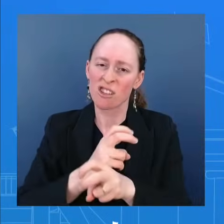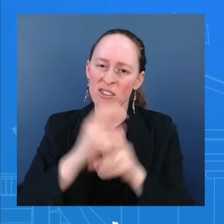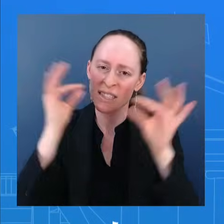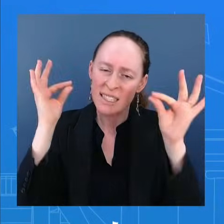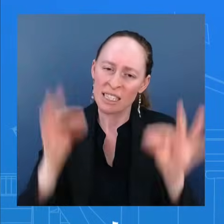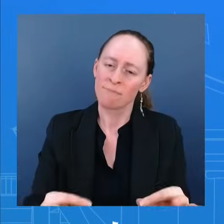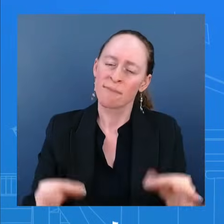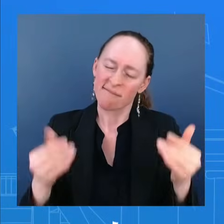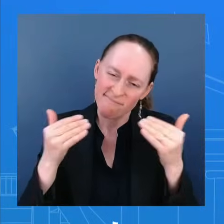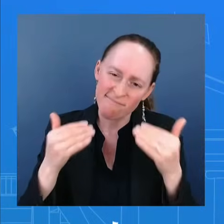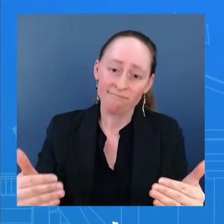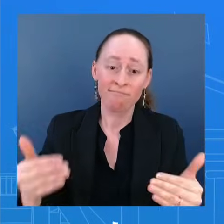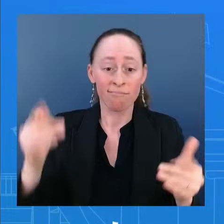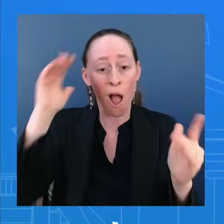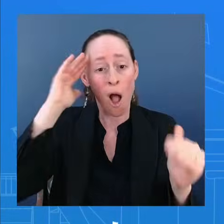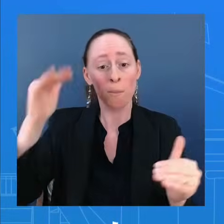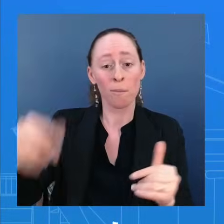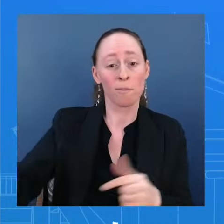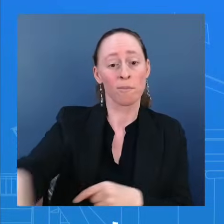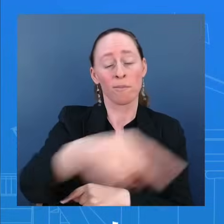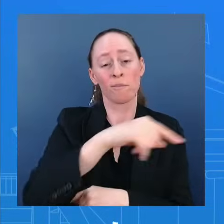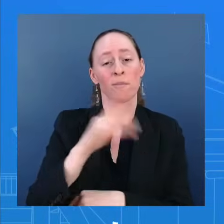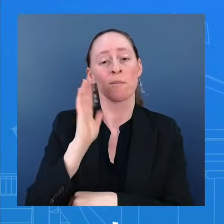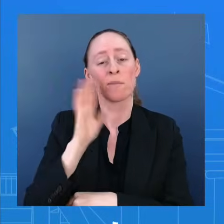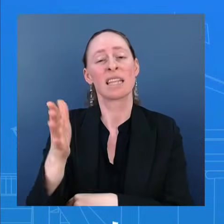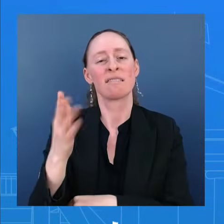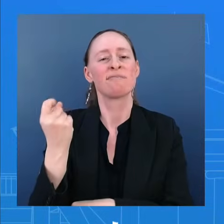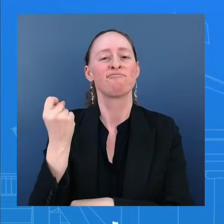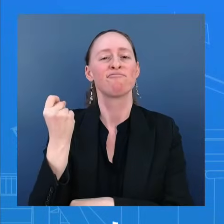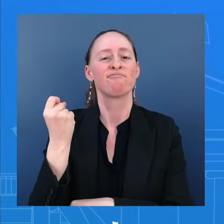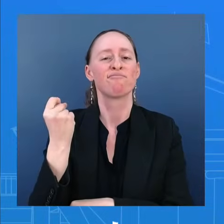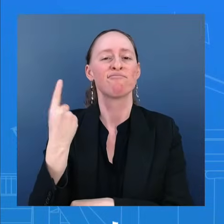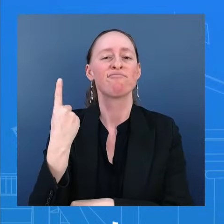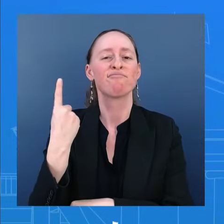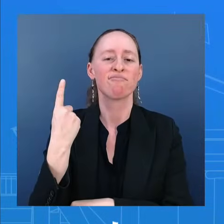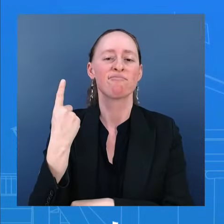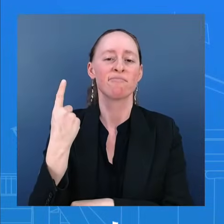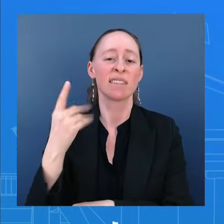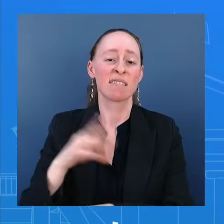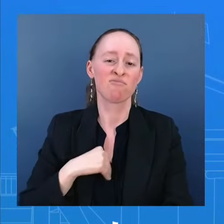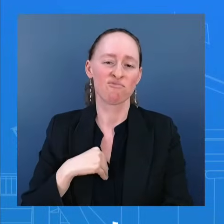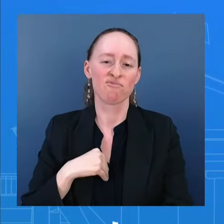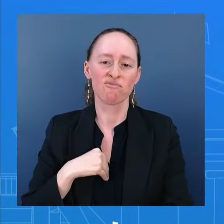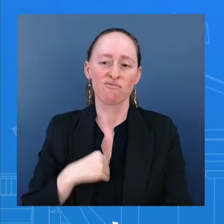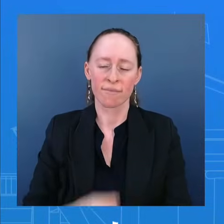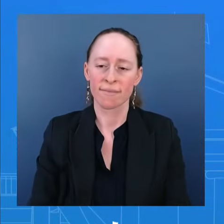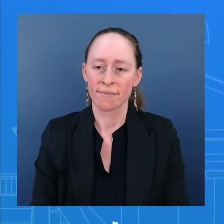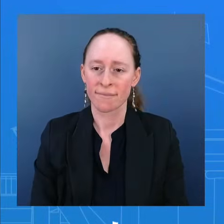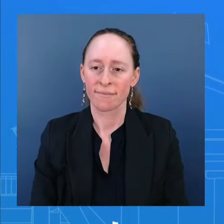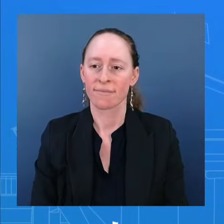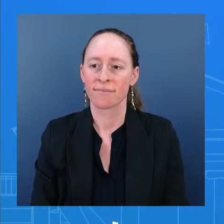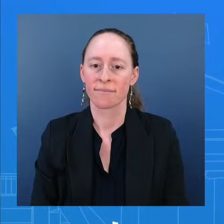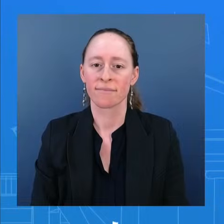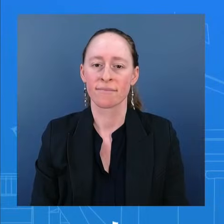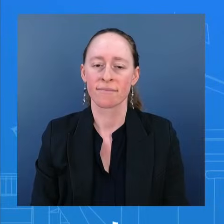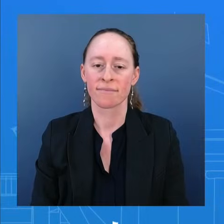will see why he made this decision to move forward. In the meantime, I think this announcement -- the statement from the president,